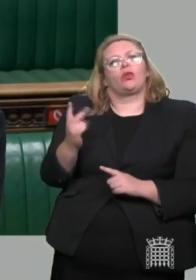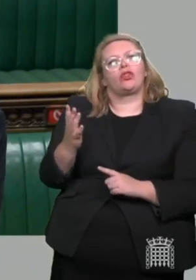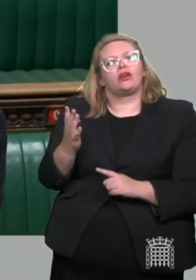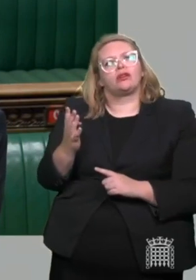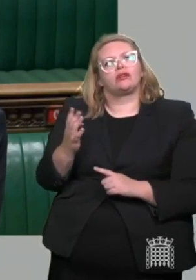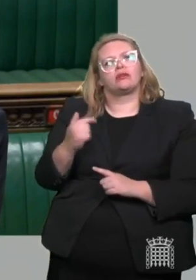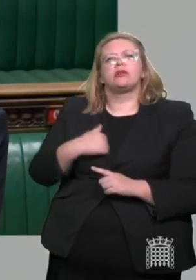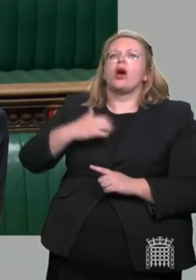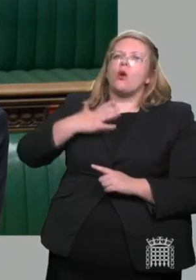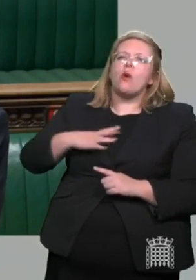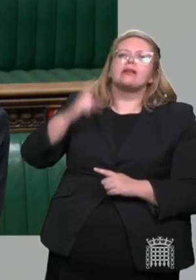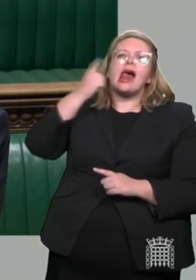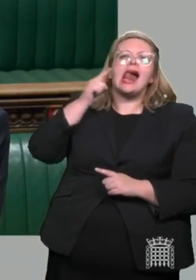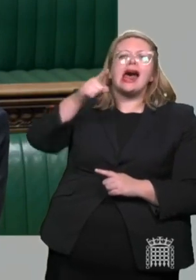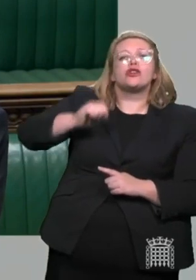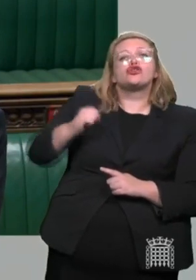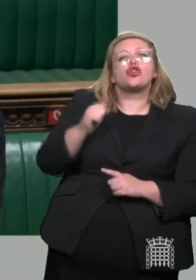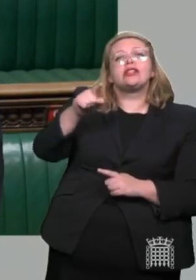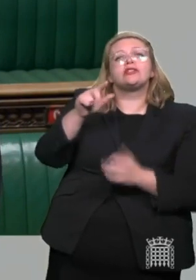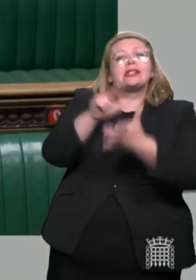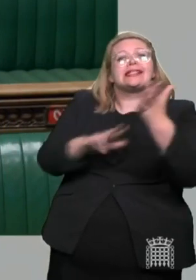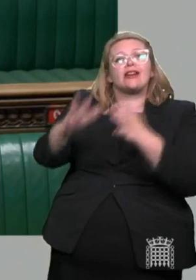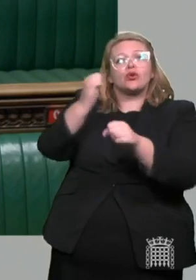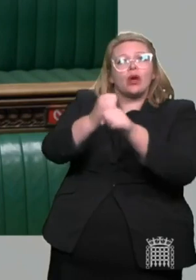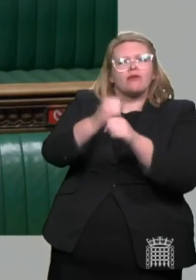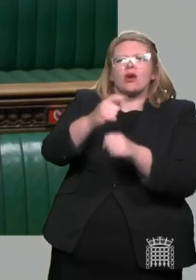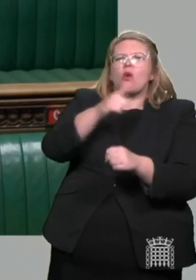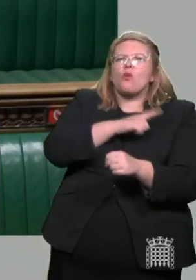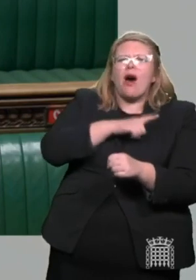Scottish nationalist Government stopping obsessing about breaking up our country,